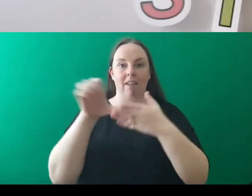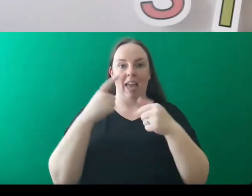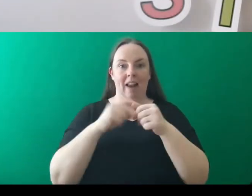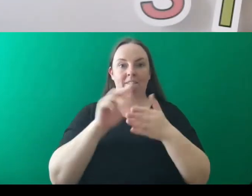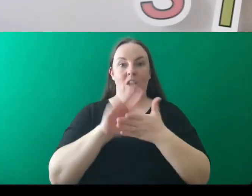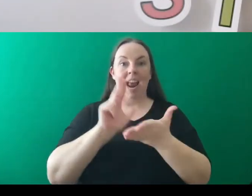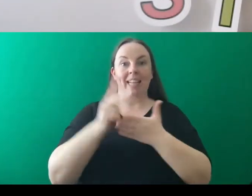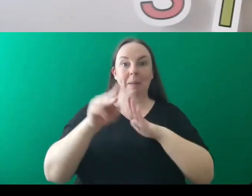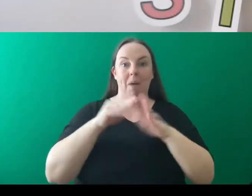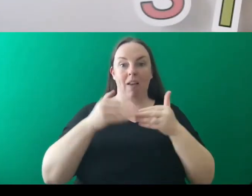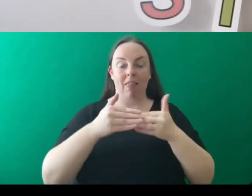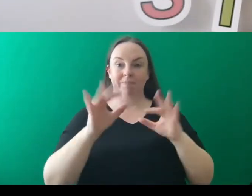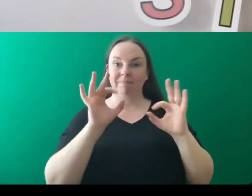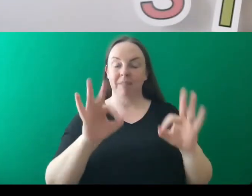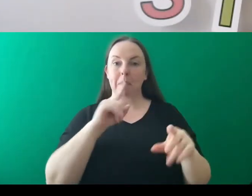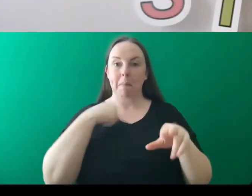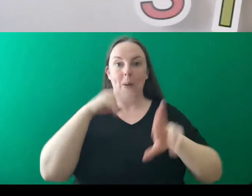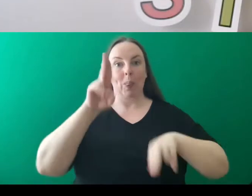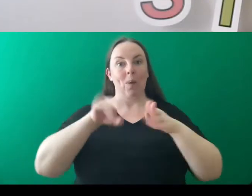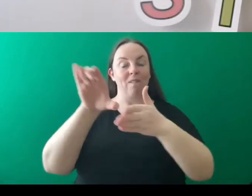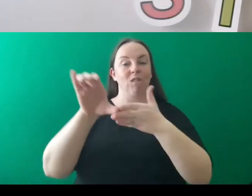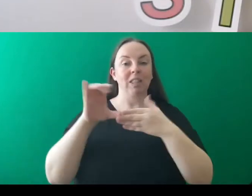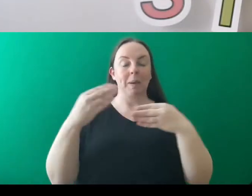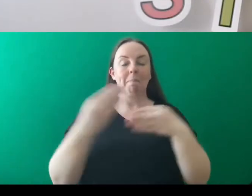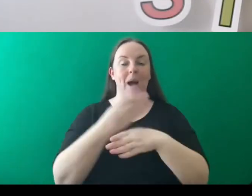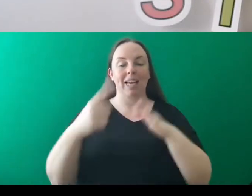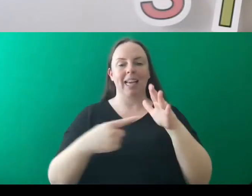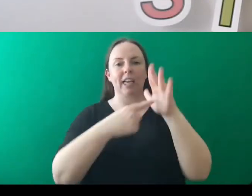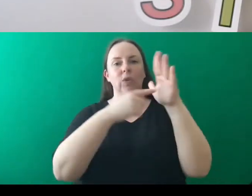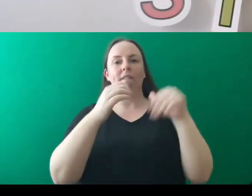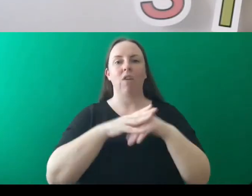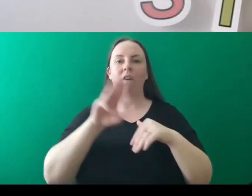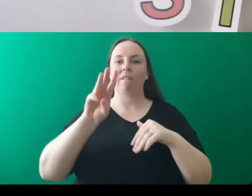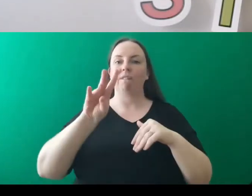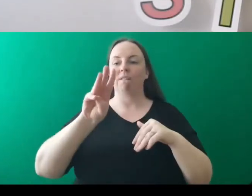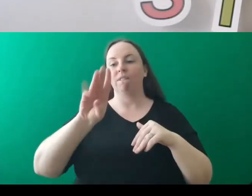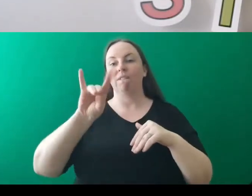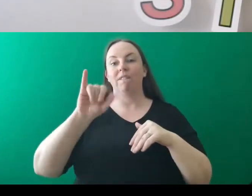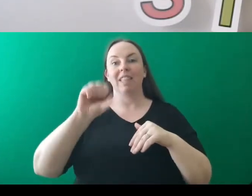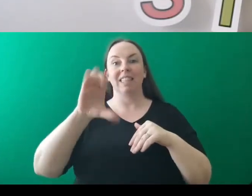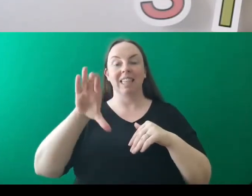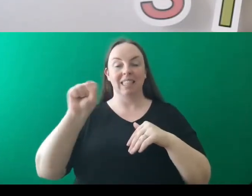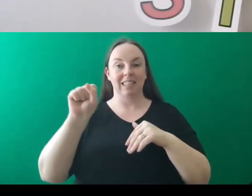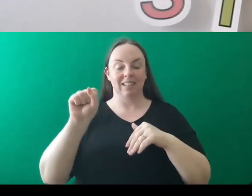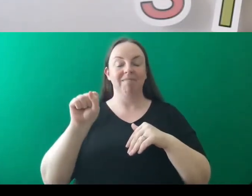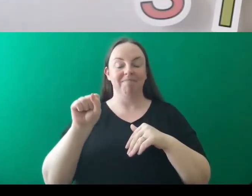for the next 18 months. But we are also funded this year for the physics extension by the Institute of Physics, which we